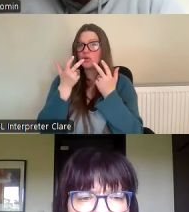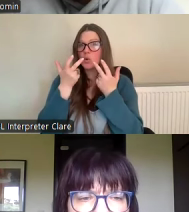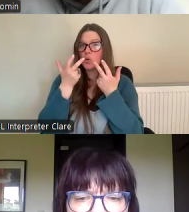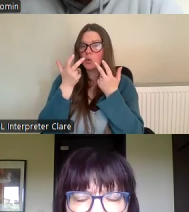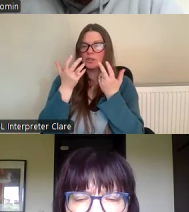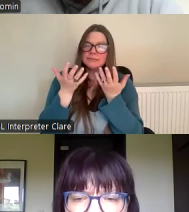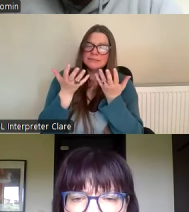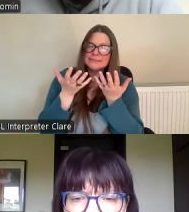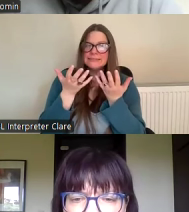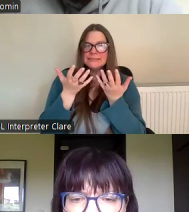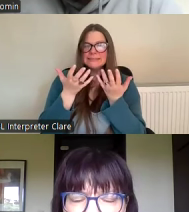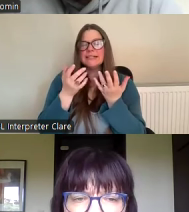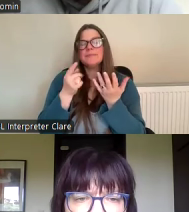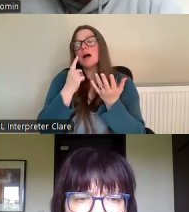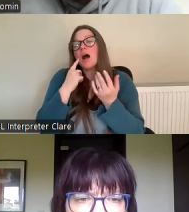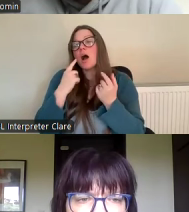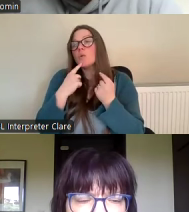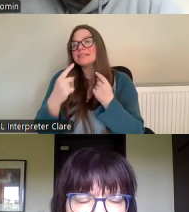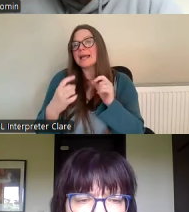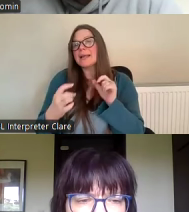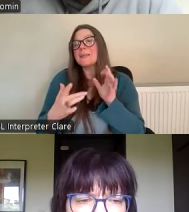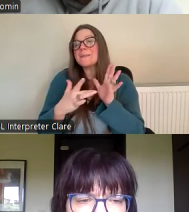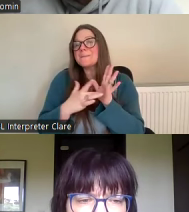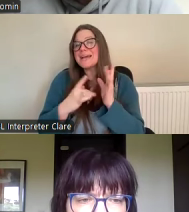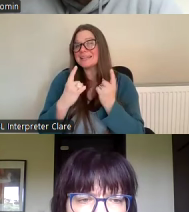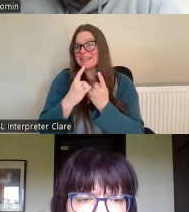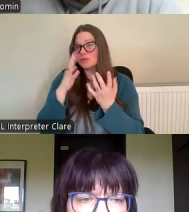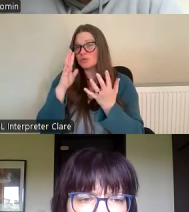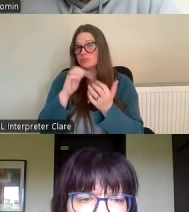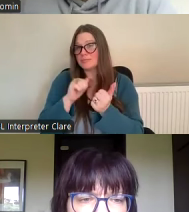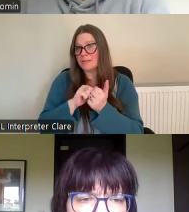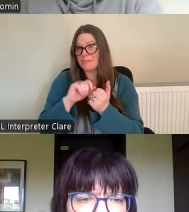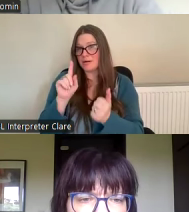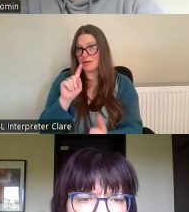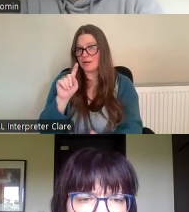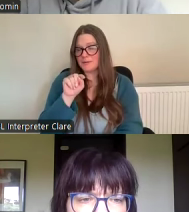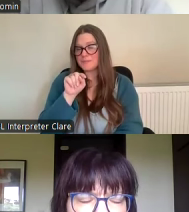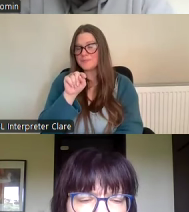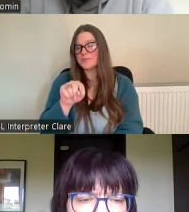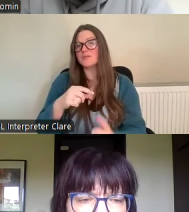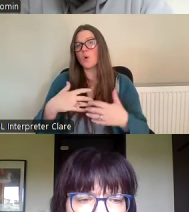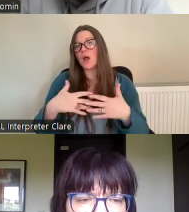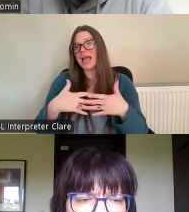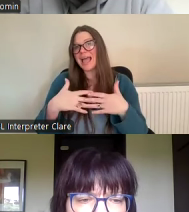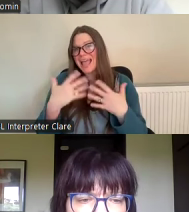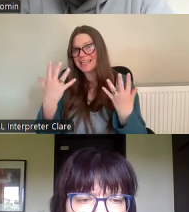I think the main thing that we need to remember with anything when it comes to Google Ads is it's still